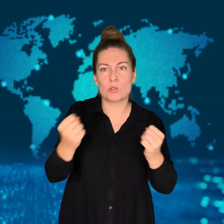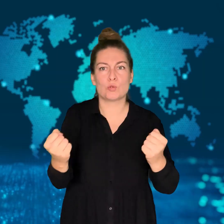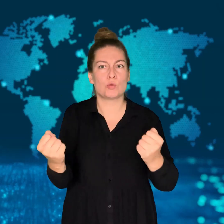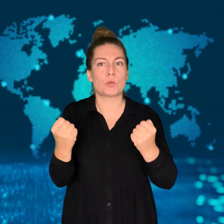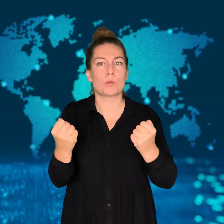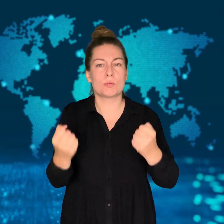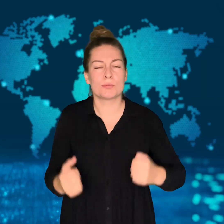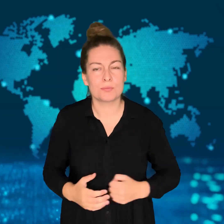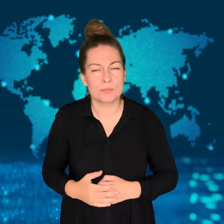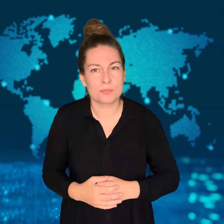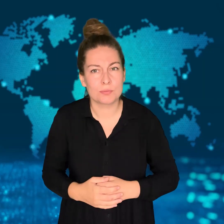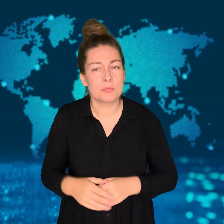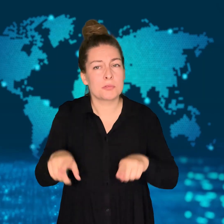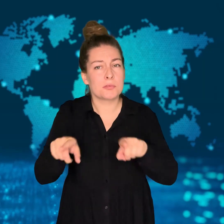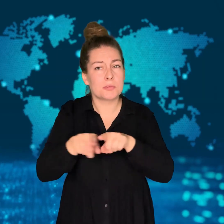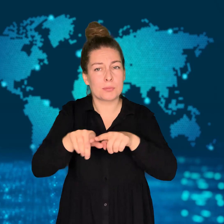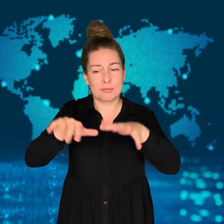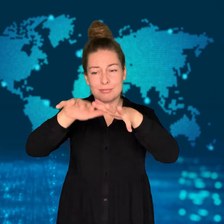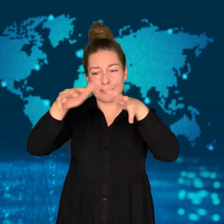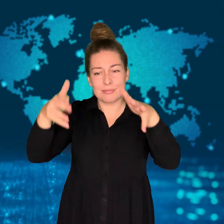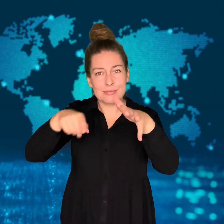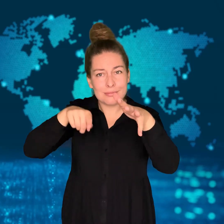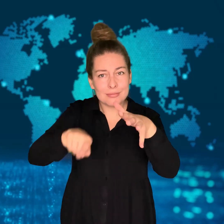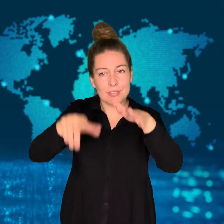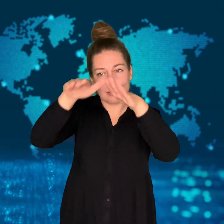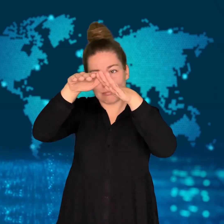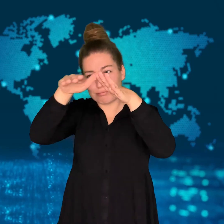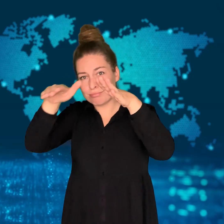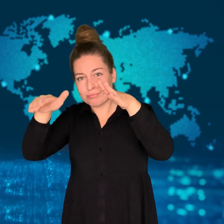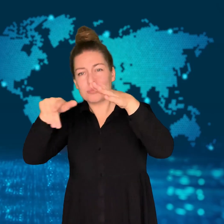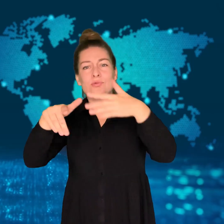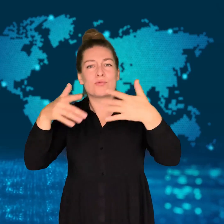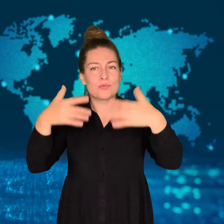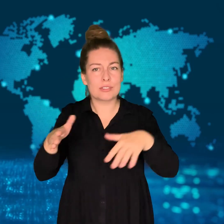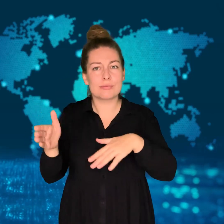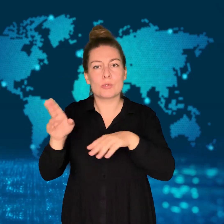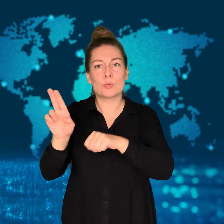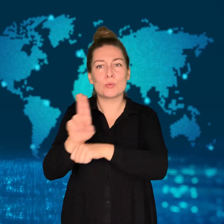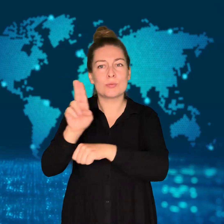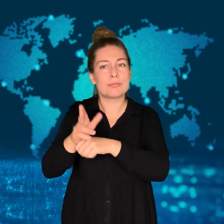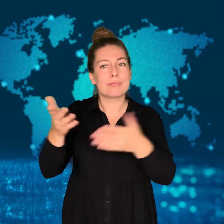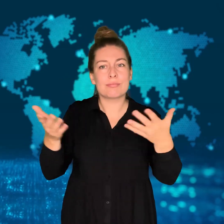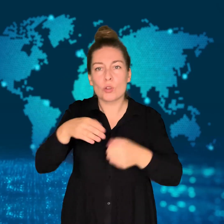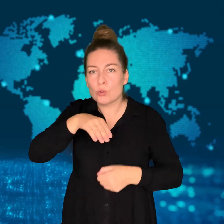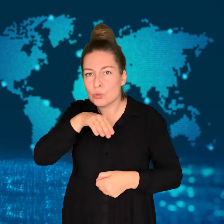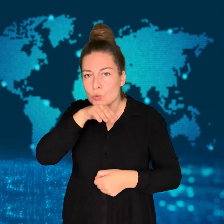The cave shelter was used to keep goats until a vein of